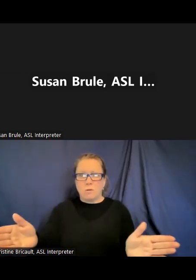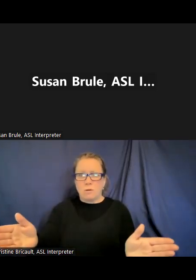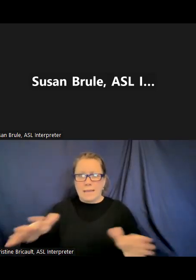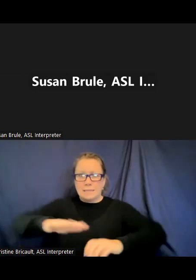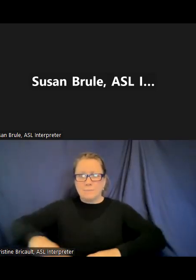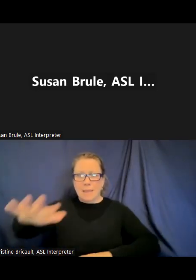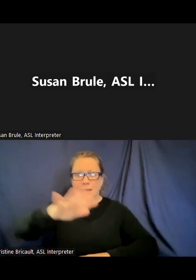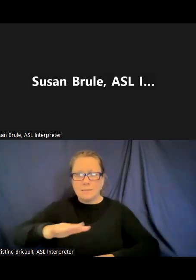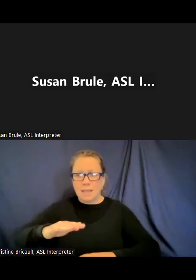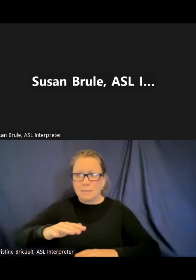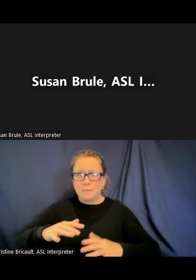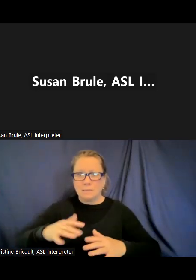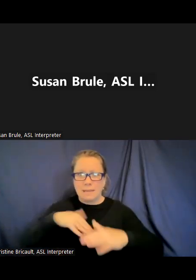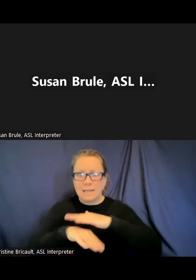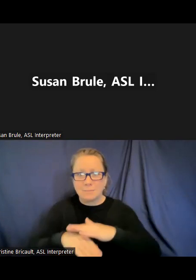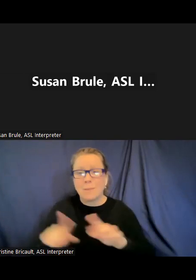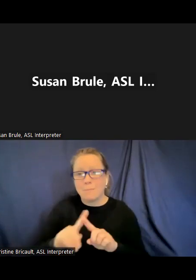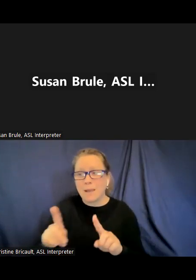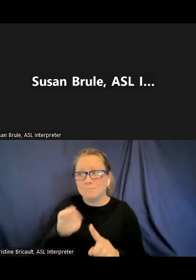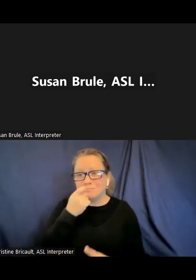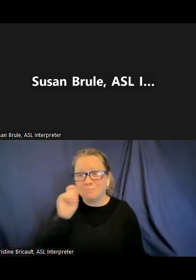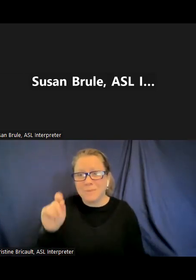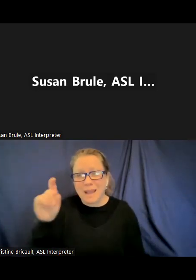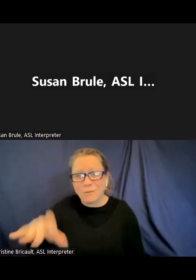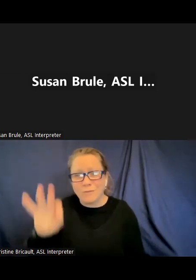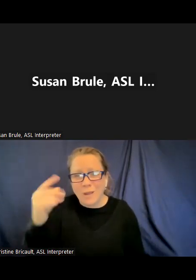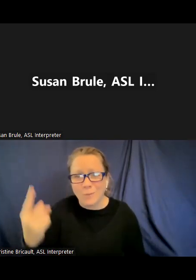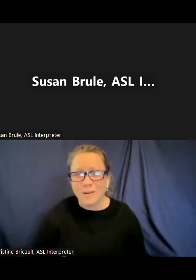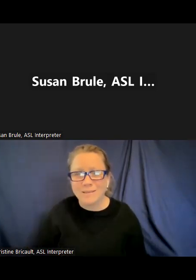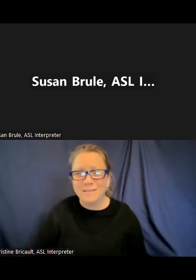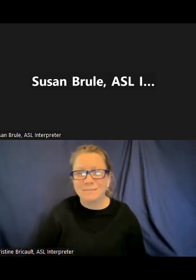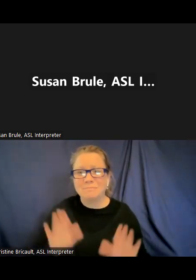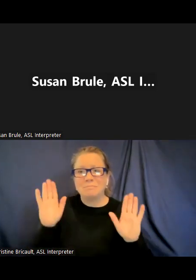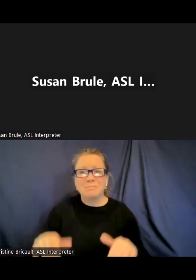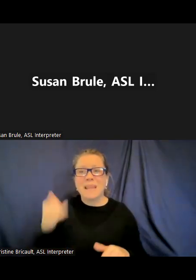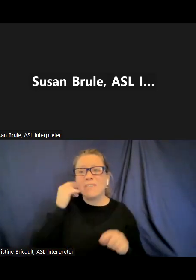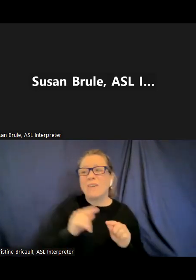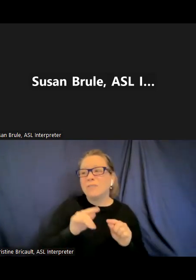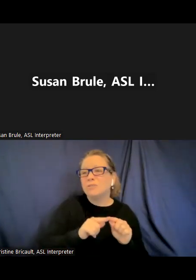Find one and I don't -- I care less that you have to go one town over to get an accessible venue.